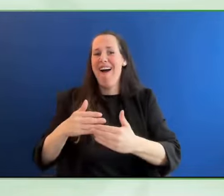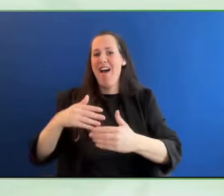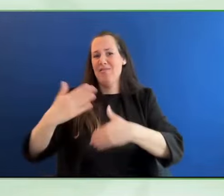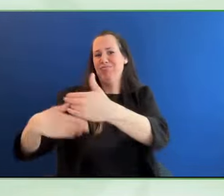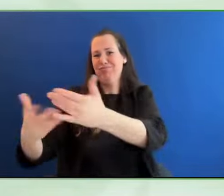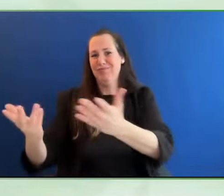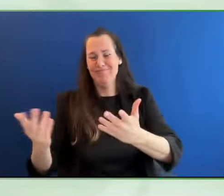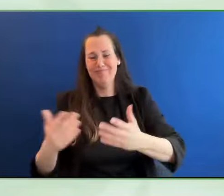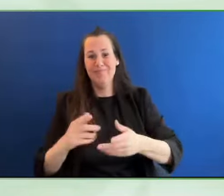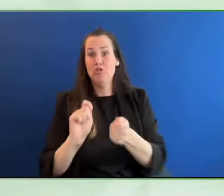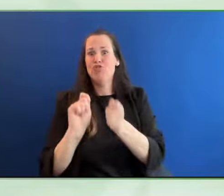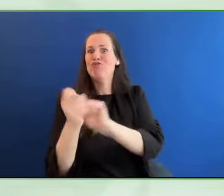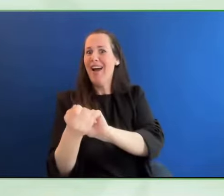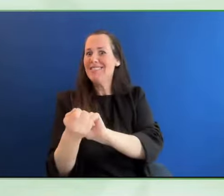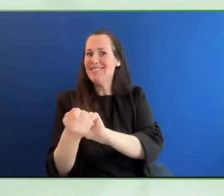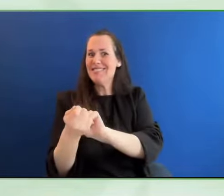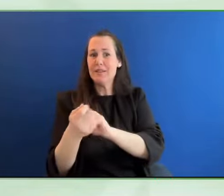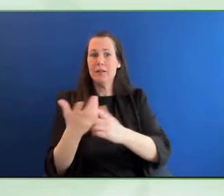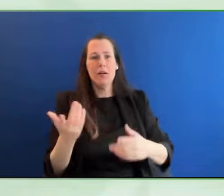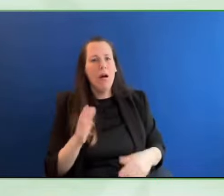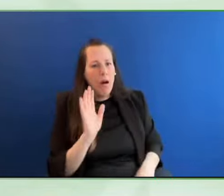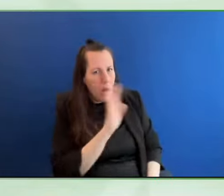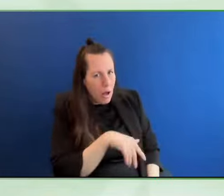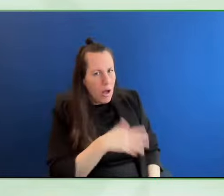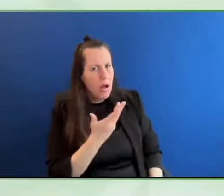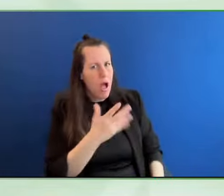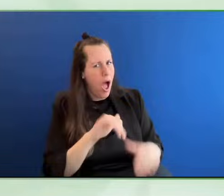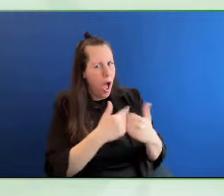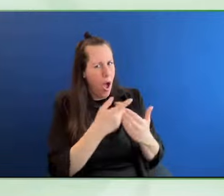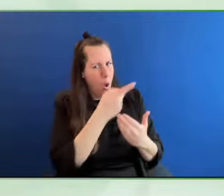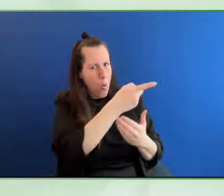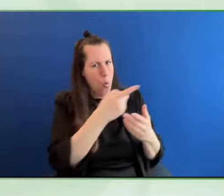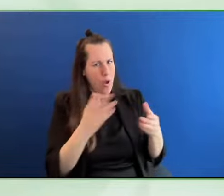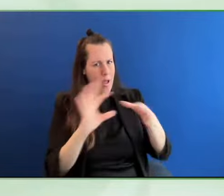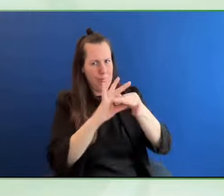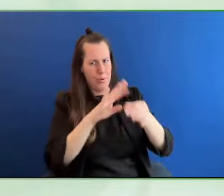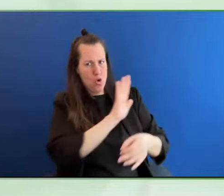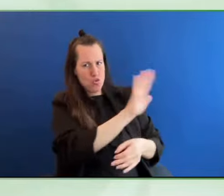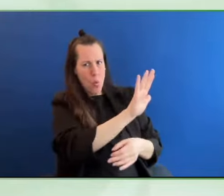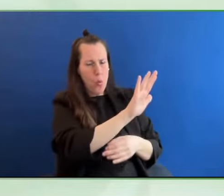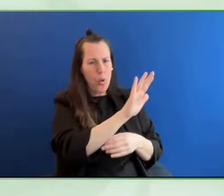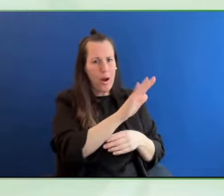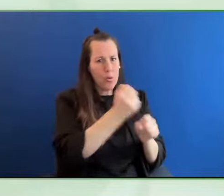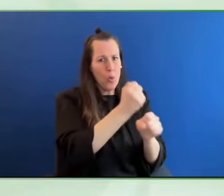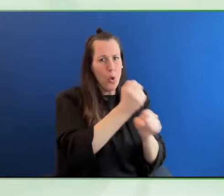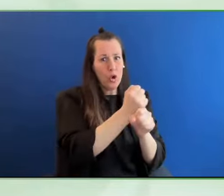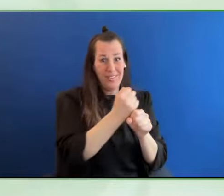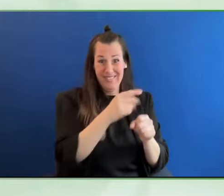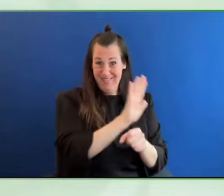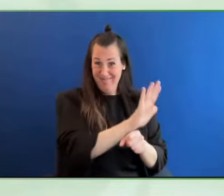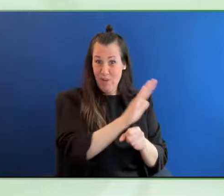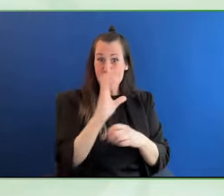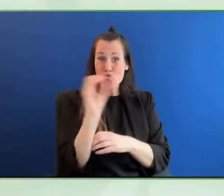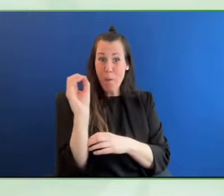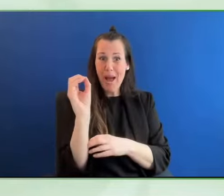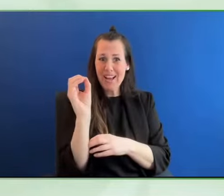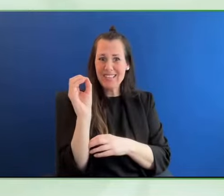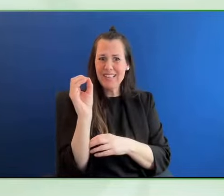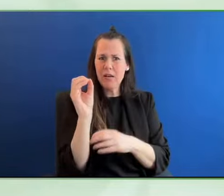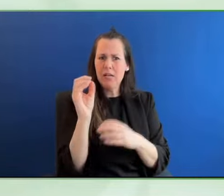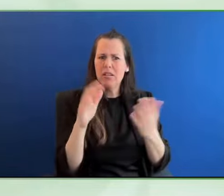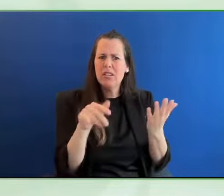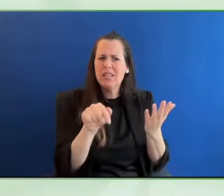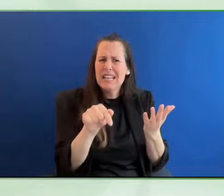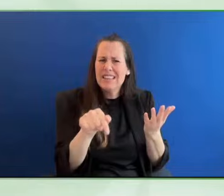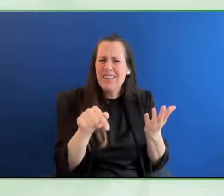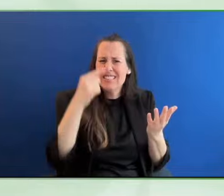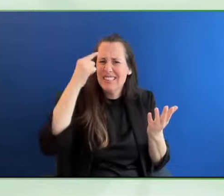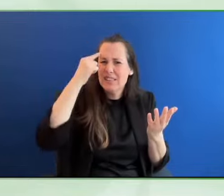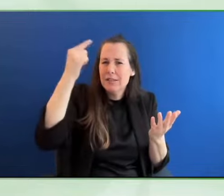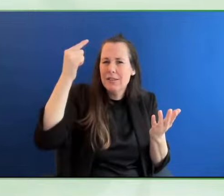They are talking about disability, education and they talk about the various and they are